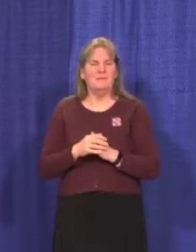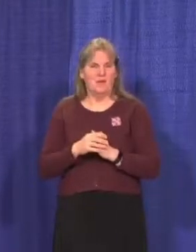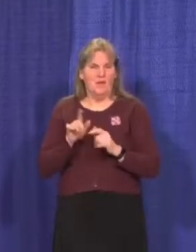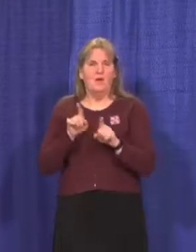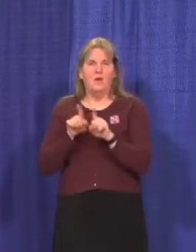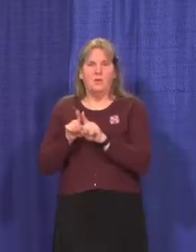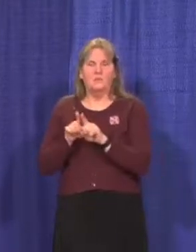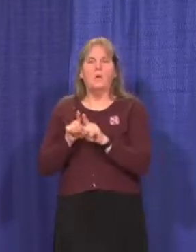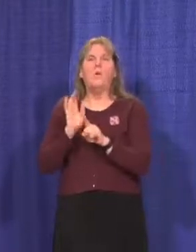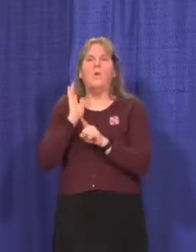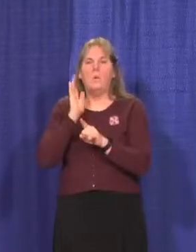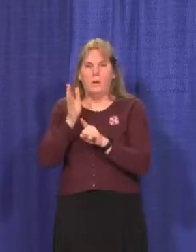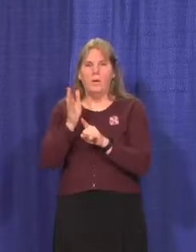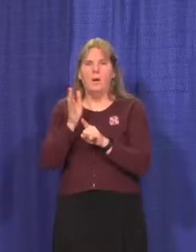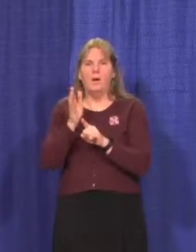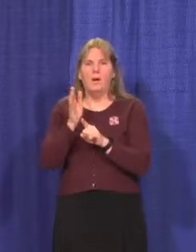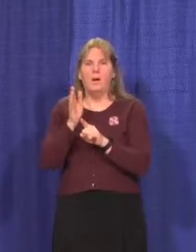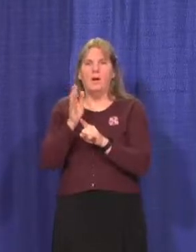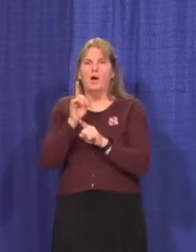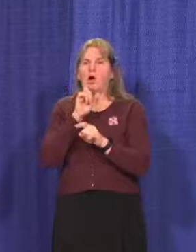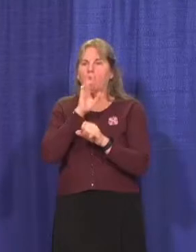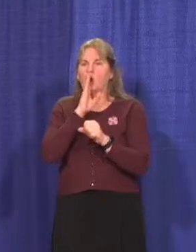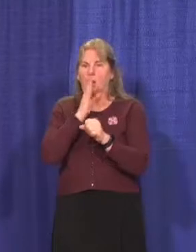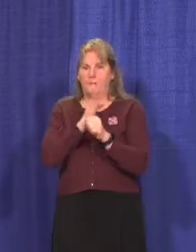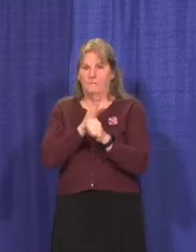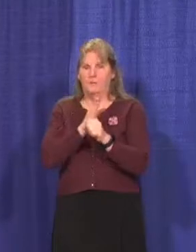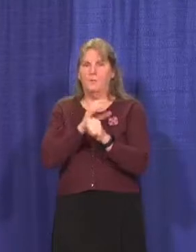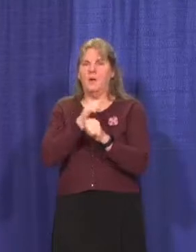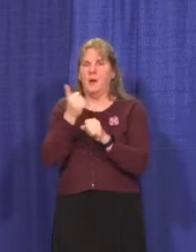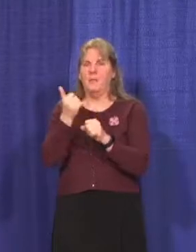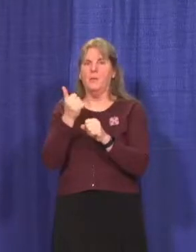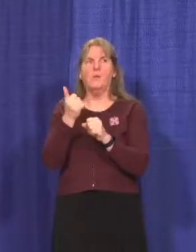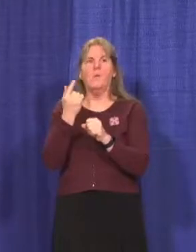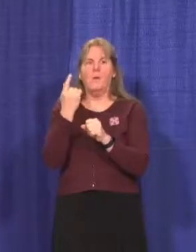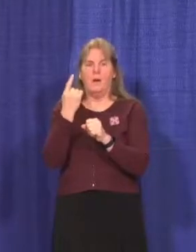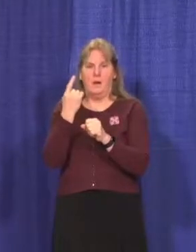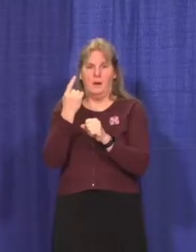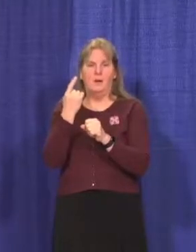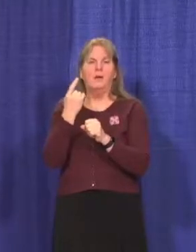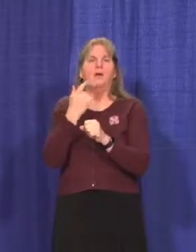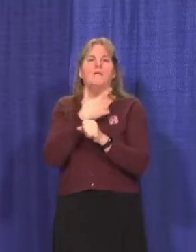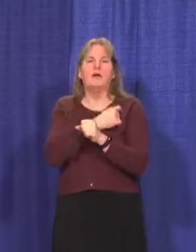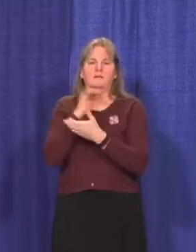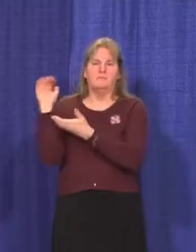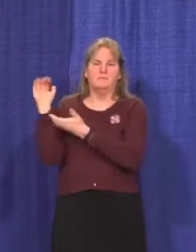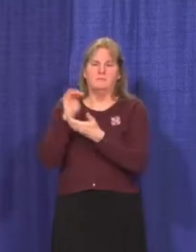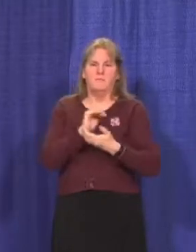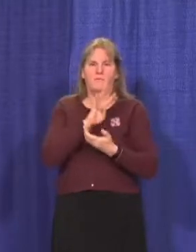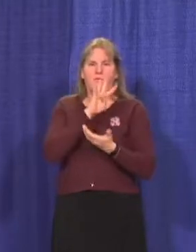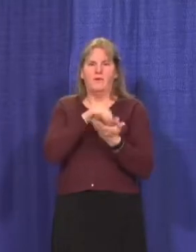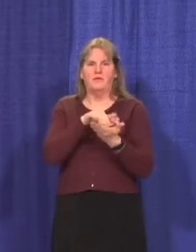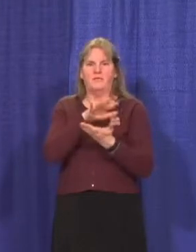confirmed at 4500 as well, that is coming but as far as the dates we are still wandering